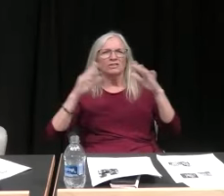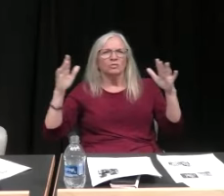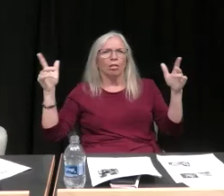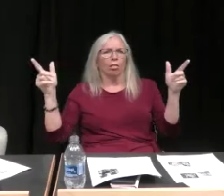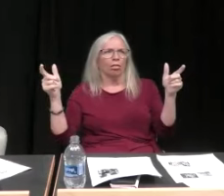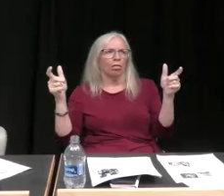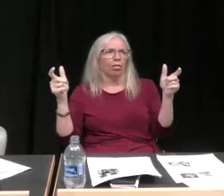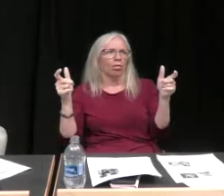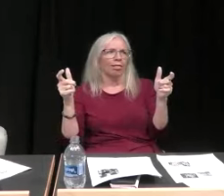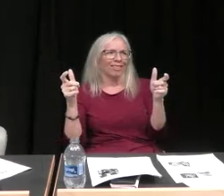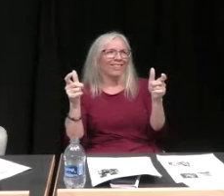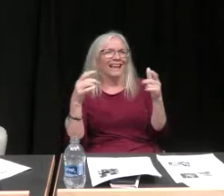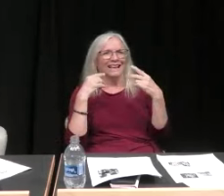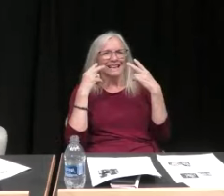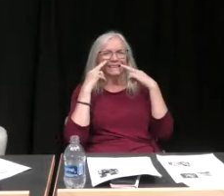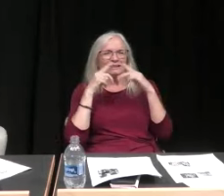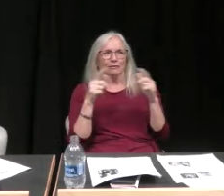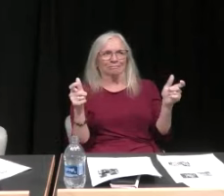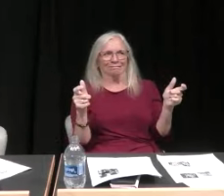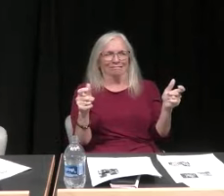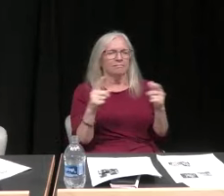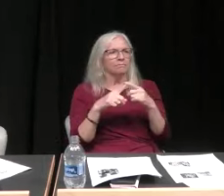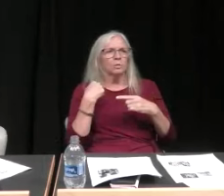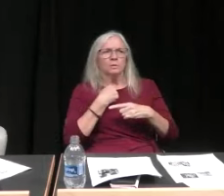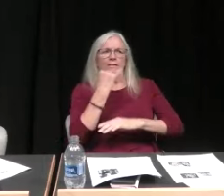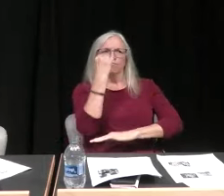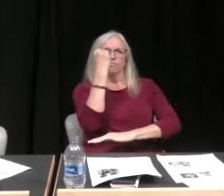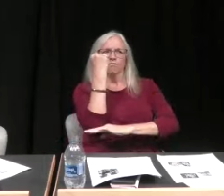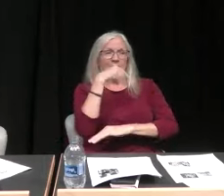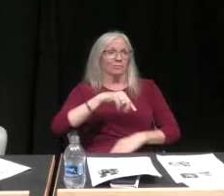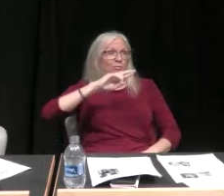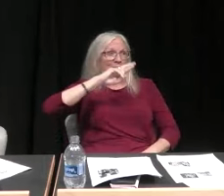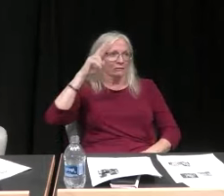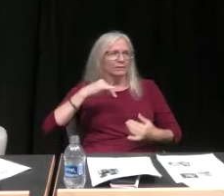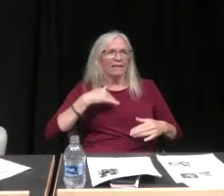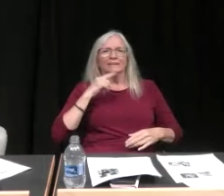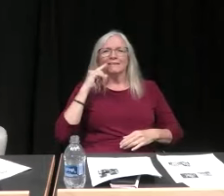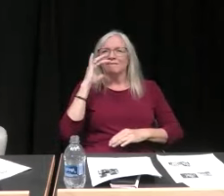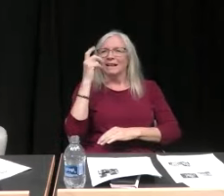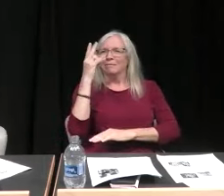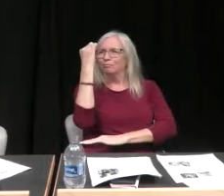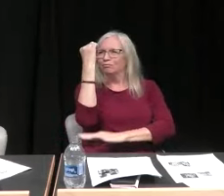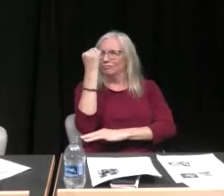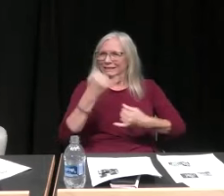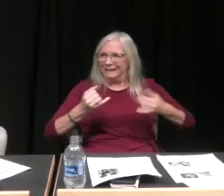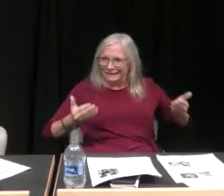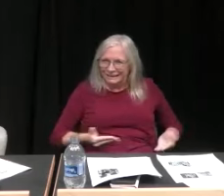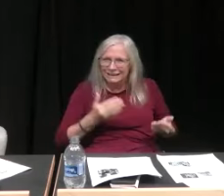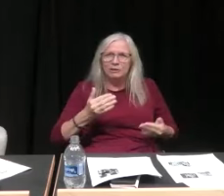like the numbers of people that attend and we see currently de clubs um get smaller or even